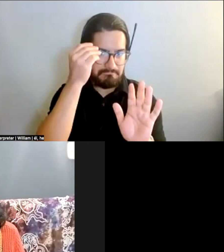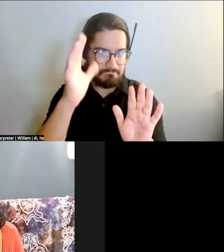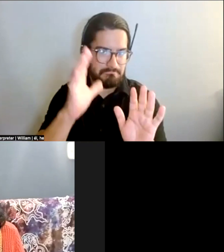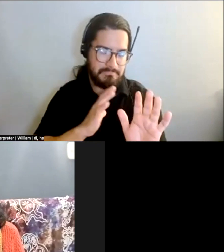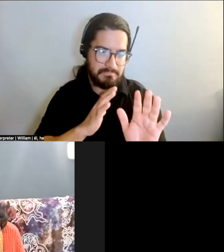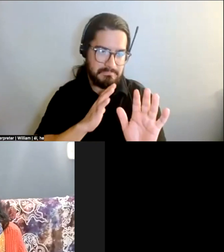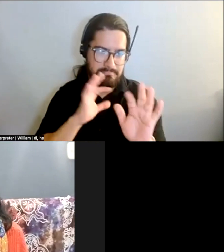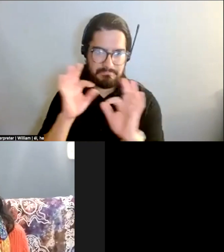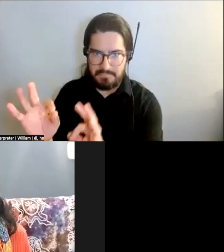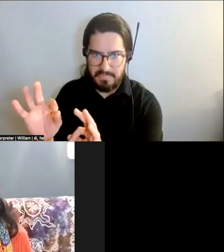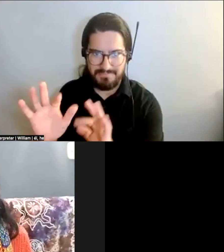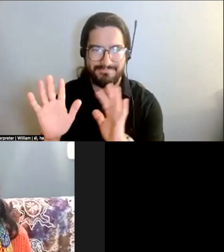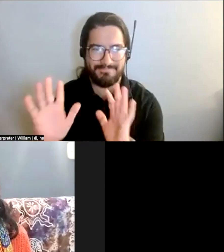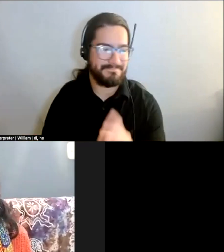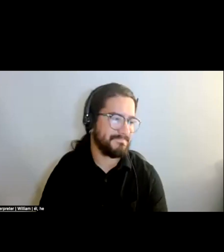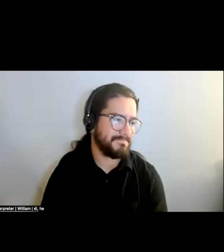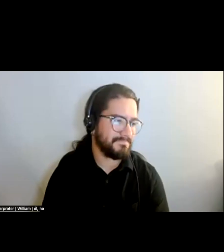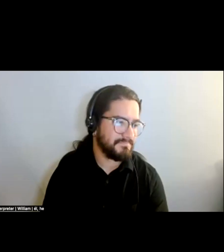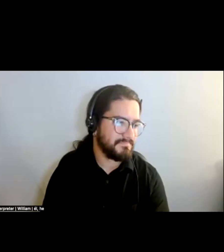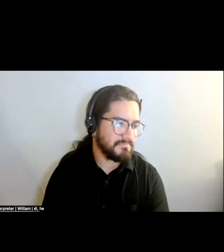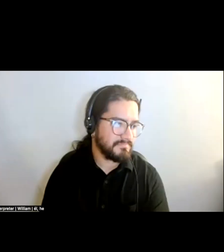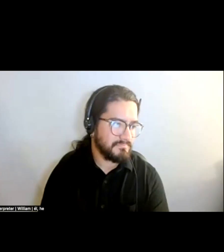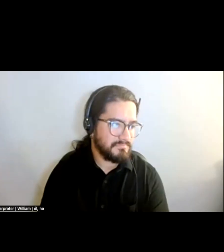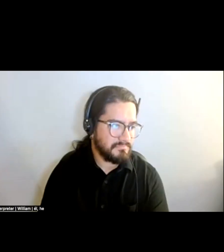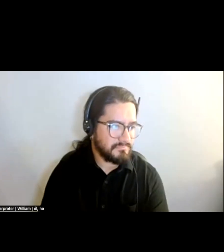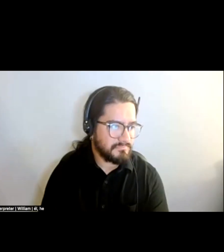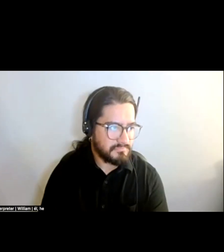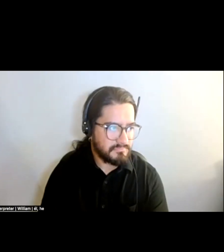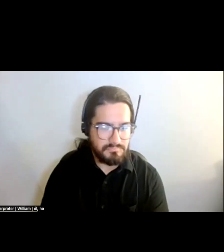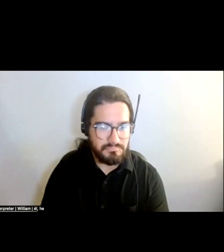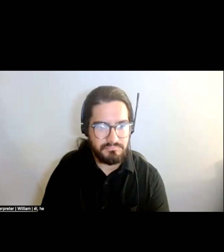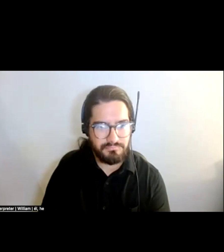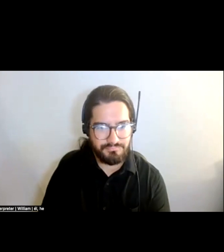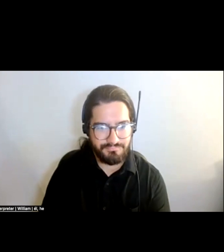Give me just a minute.